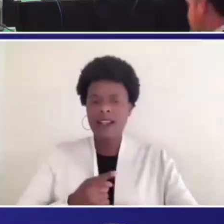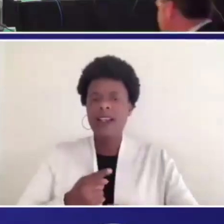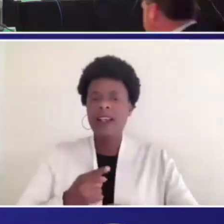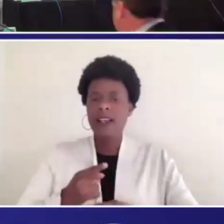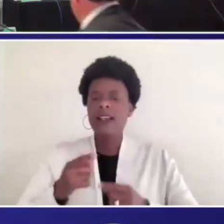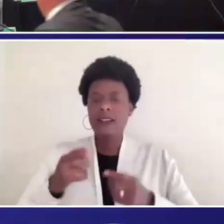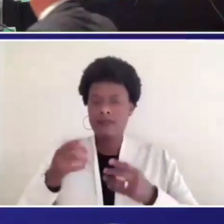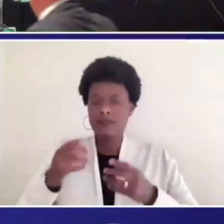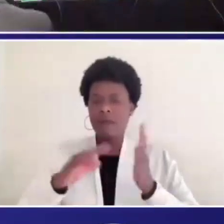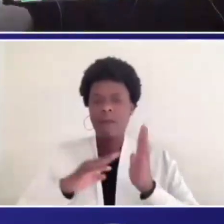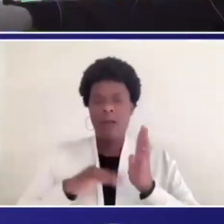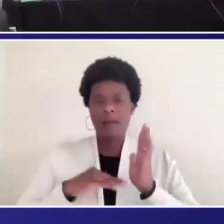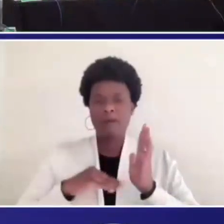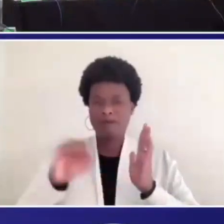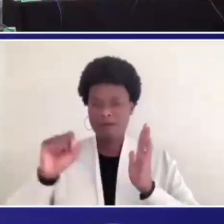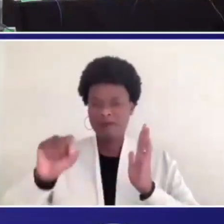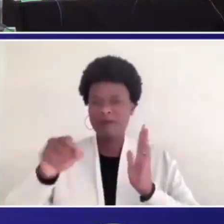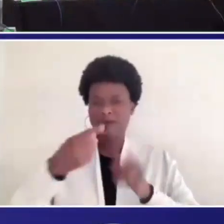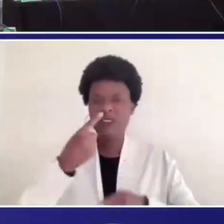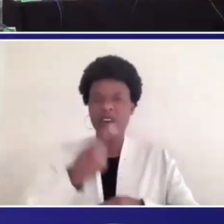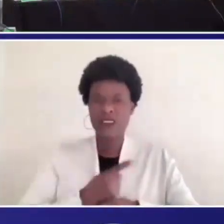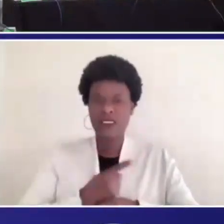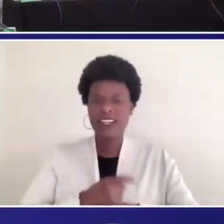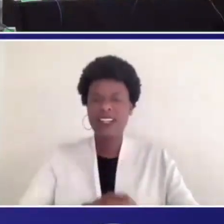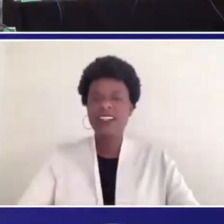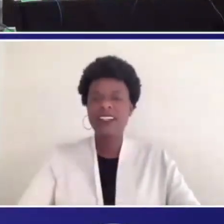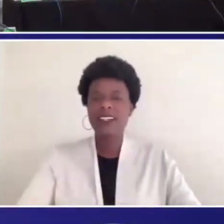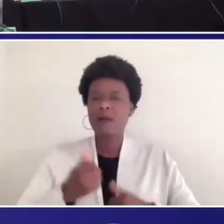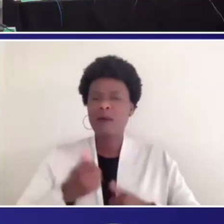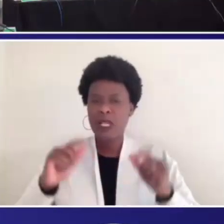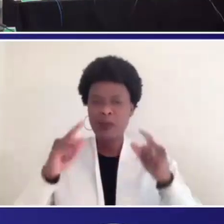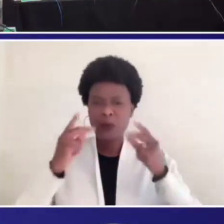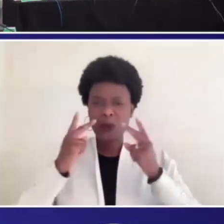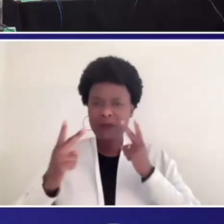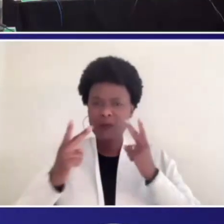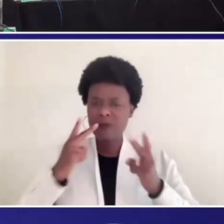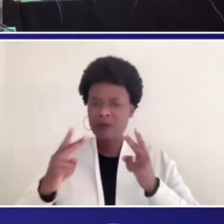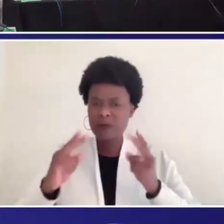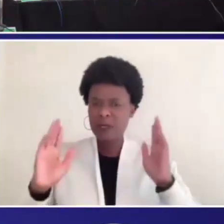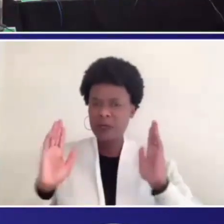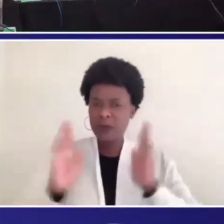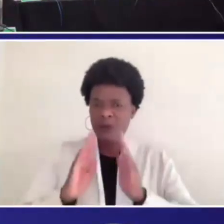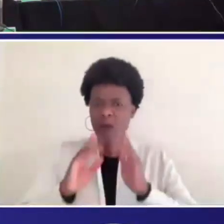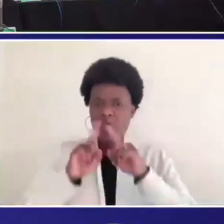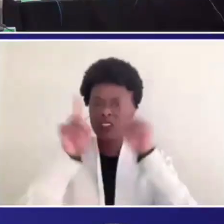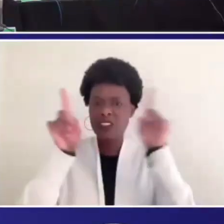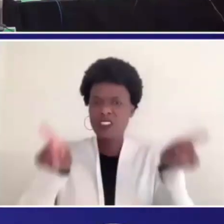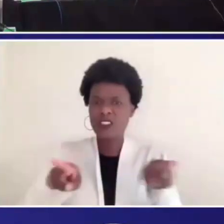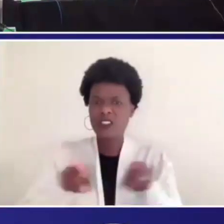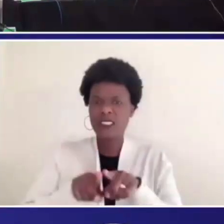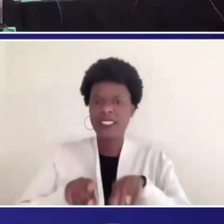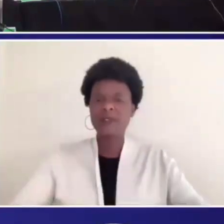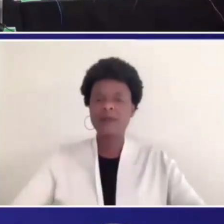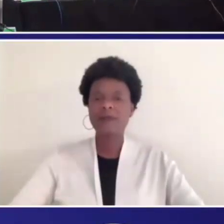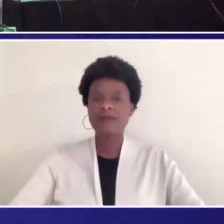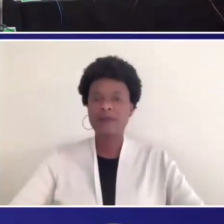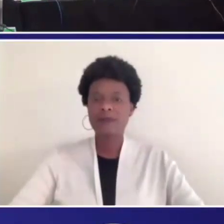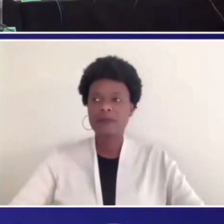bottom? I'm sorry. I'm trying to see it on this little tiny screen. Okay. What we are going to do for the